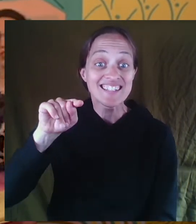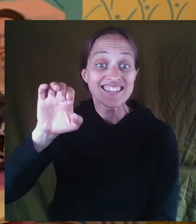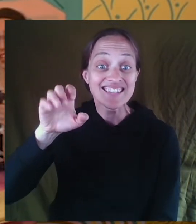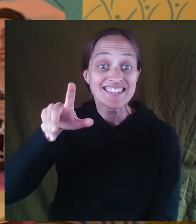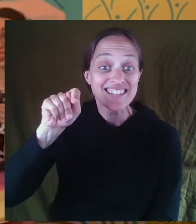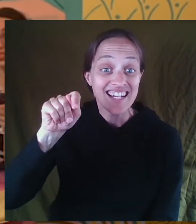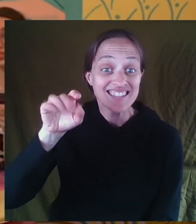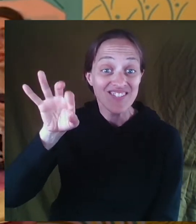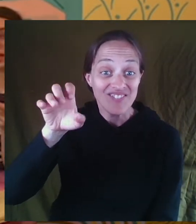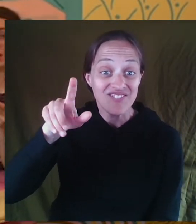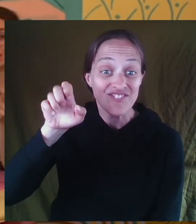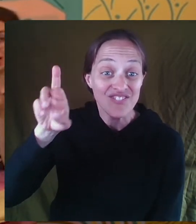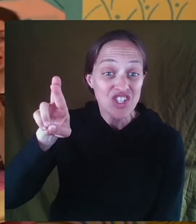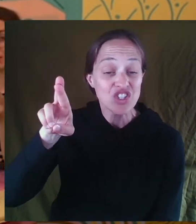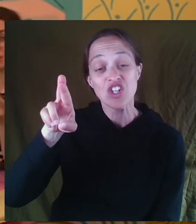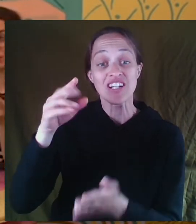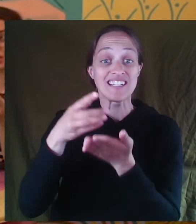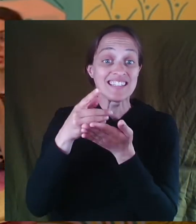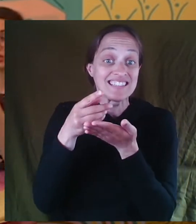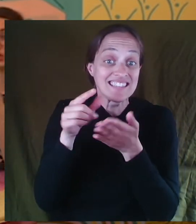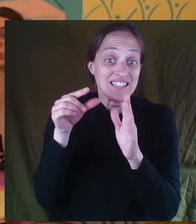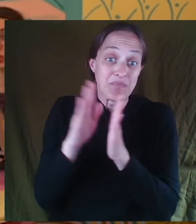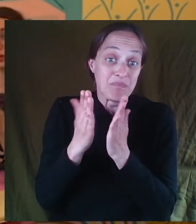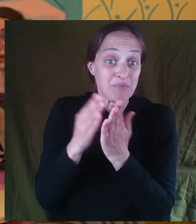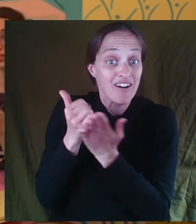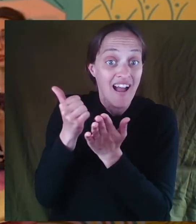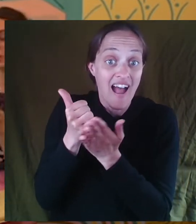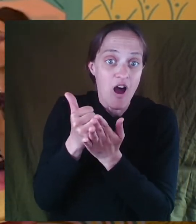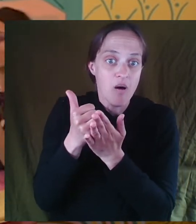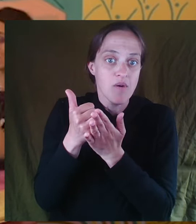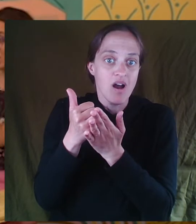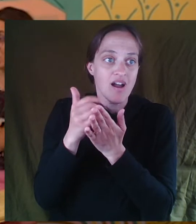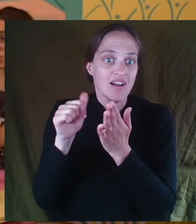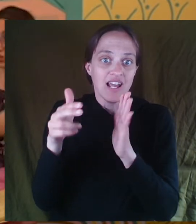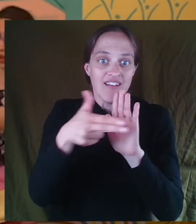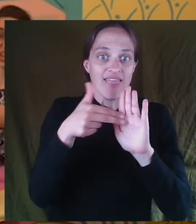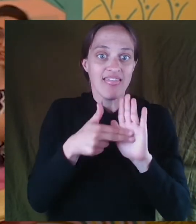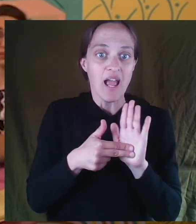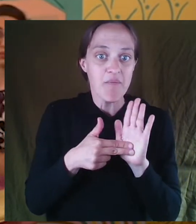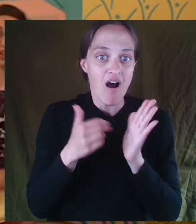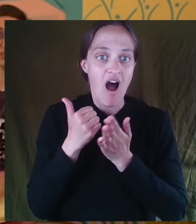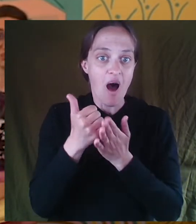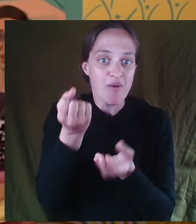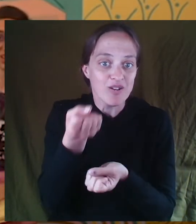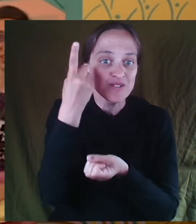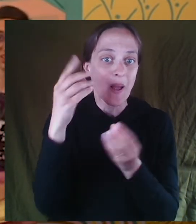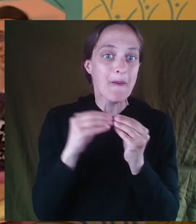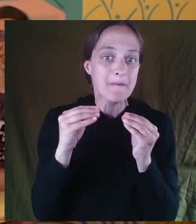Remember text features like diagrams can teach you more about the book than just the writing up above, right?